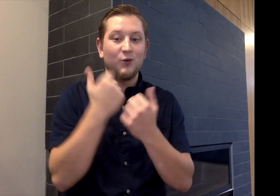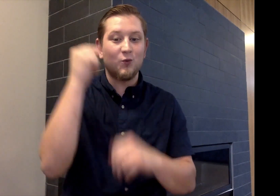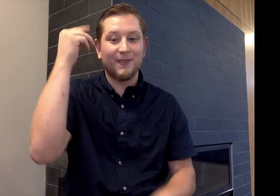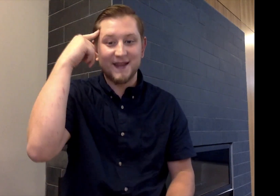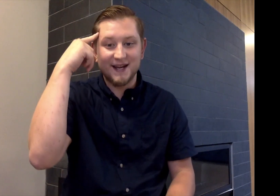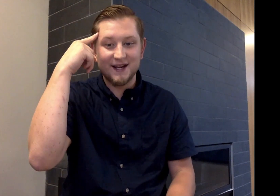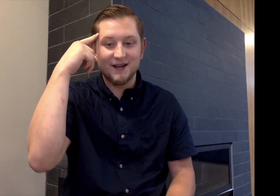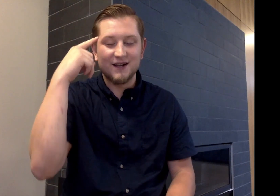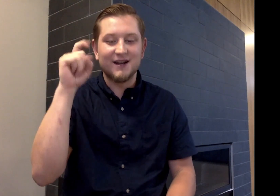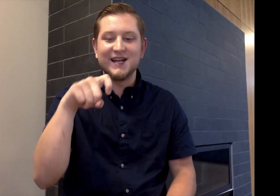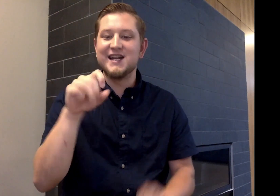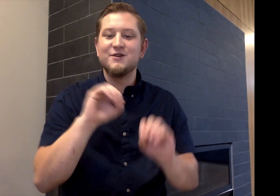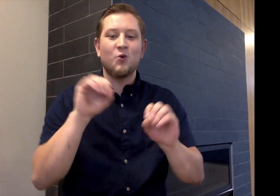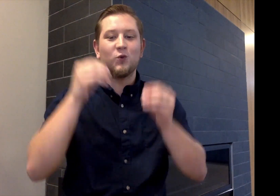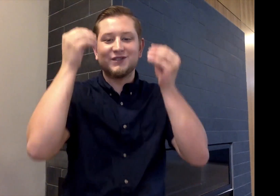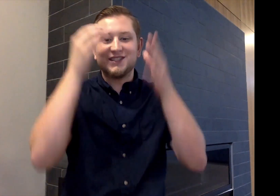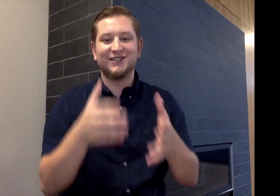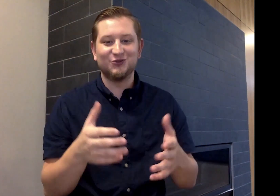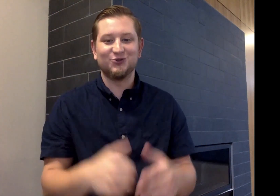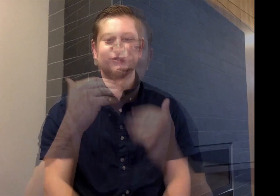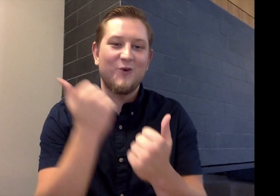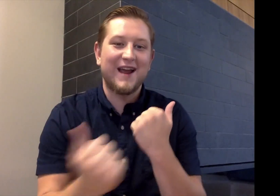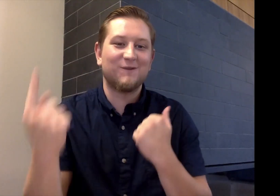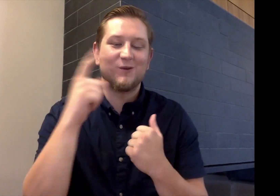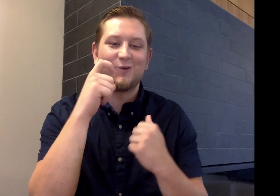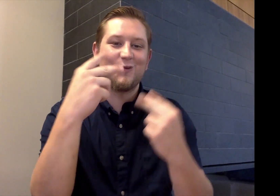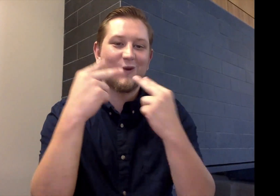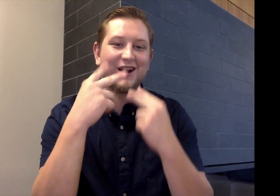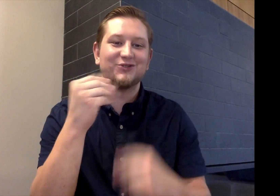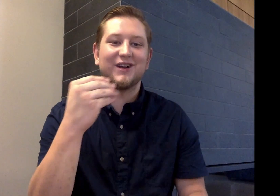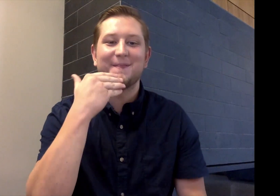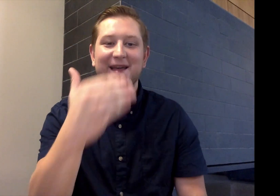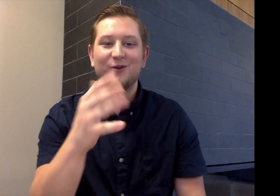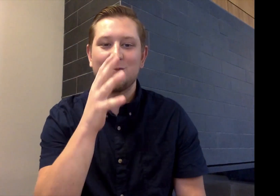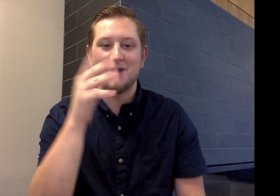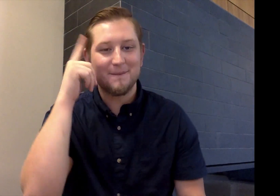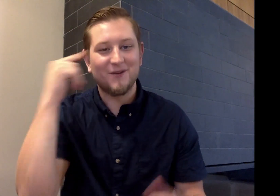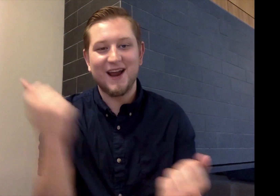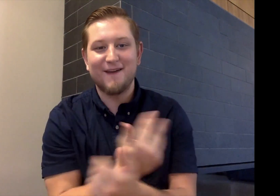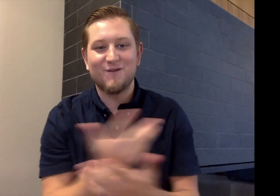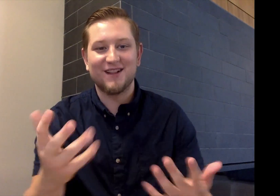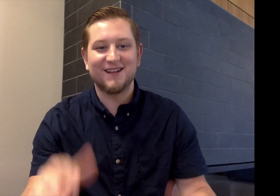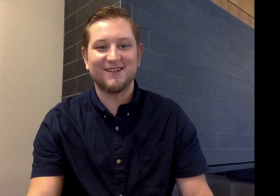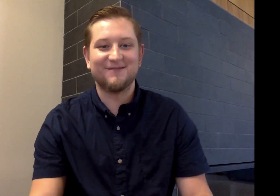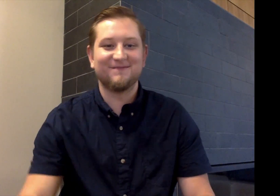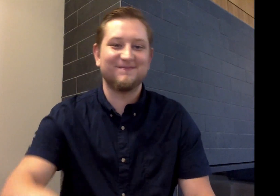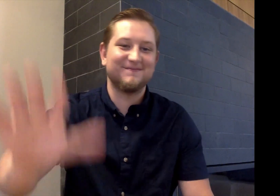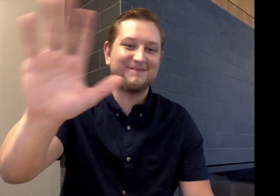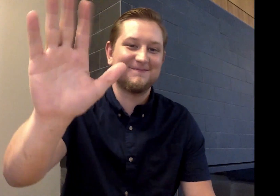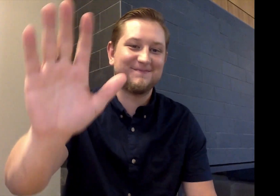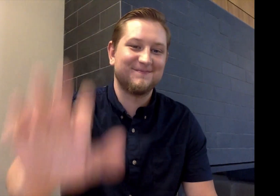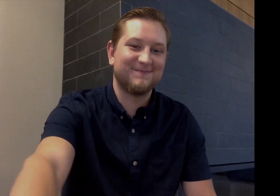"Those who know how to think need no teachers." To everyone who's watching and my mom, thank you for everything.